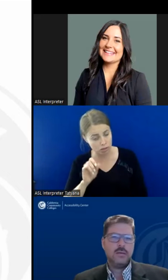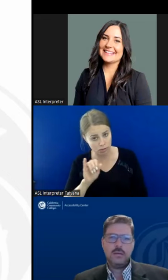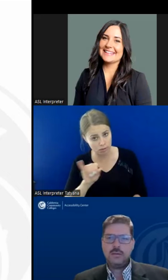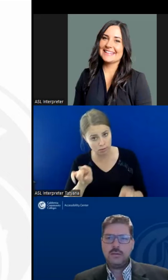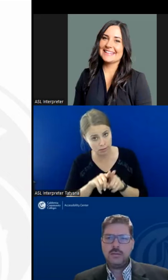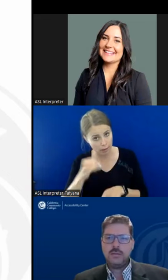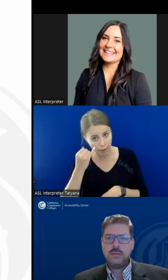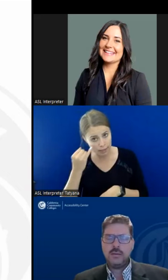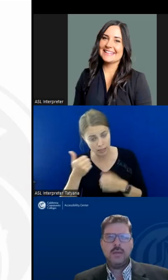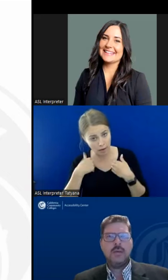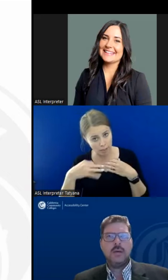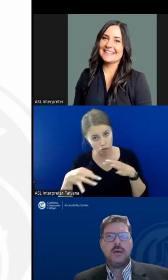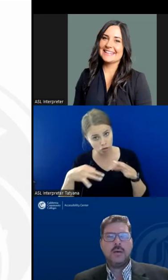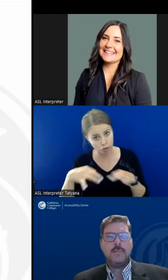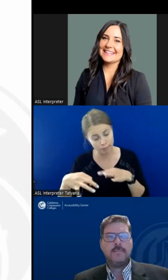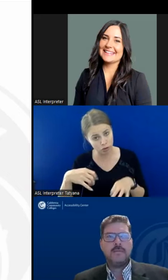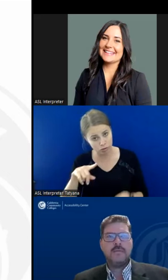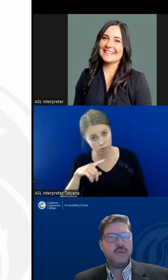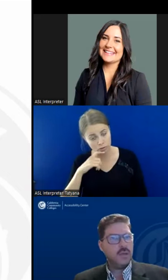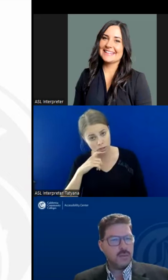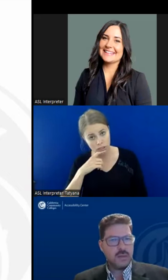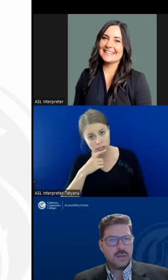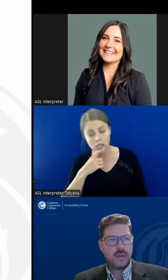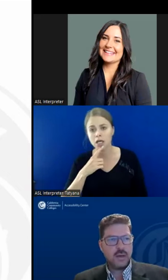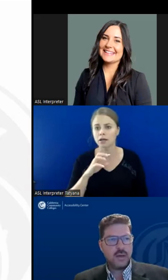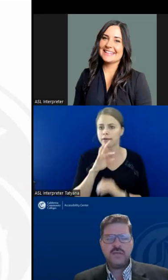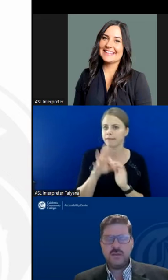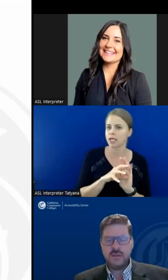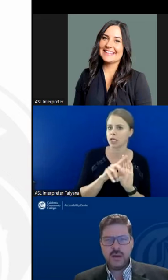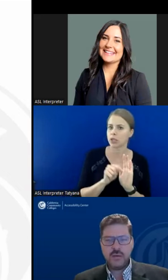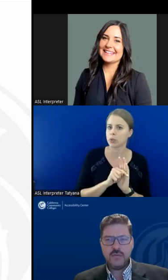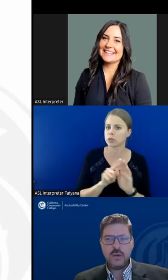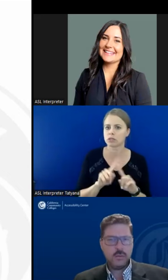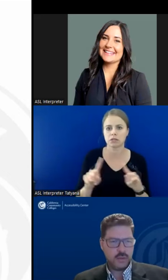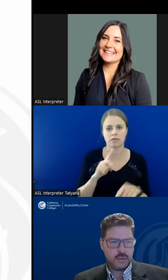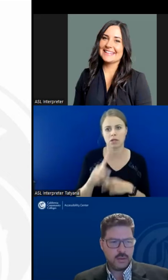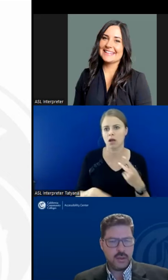Videos are different kind of content.